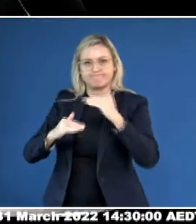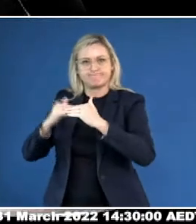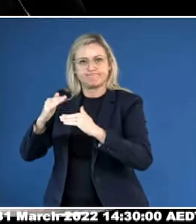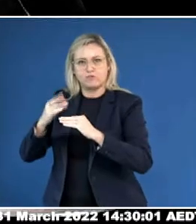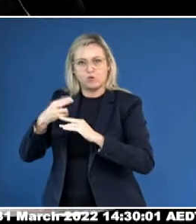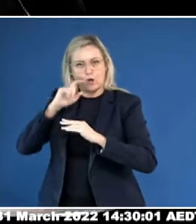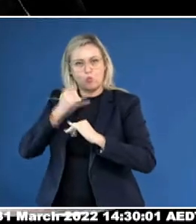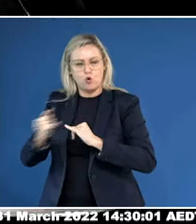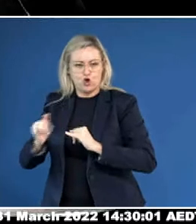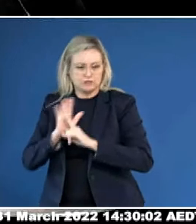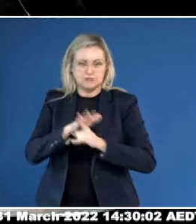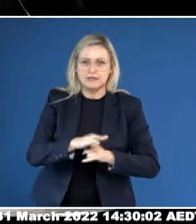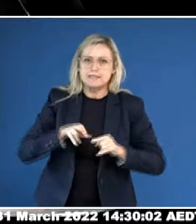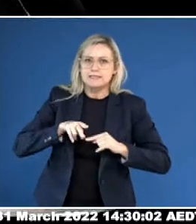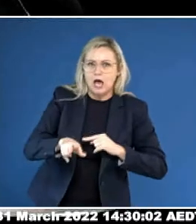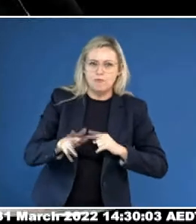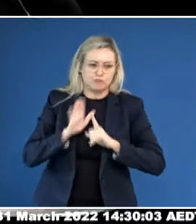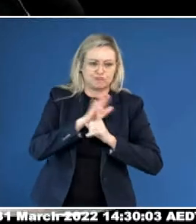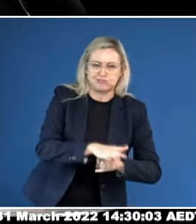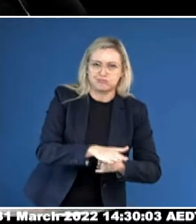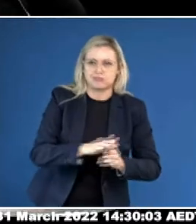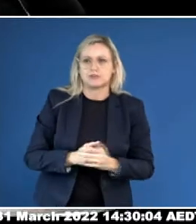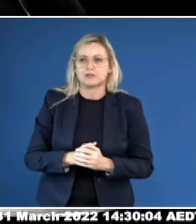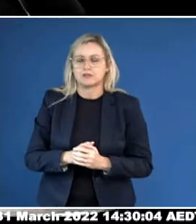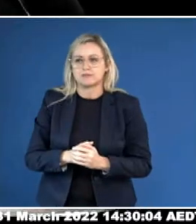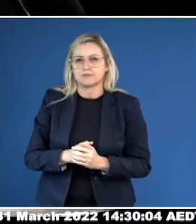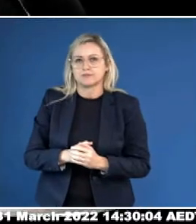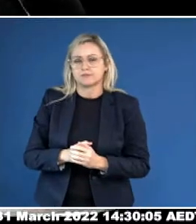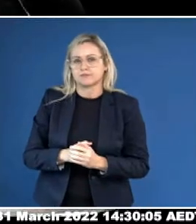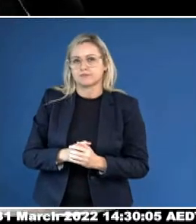So, again, really critically, intersectional analysis serves to demonstrate compounding